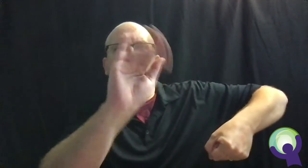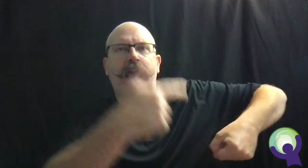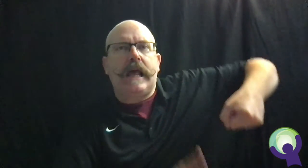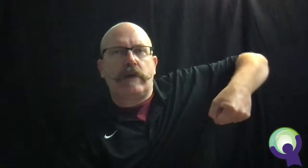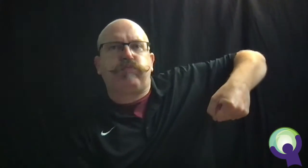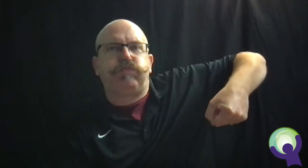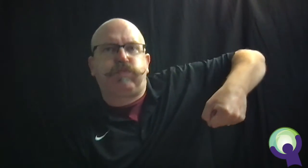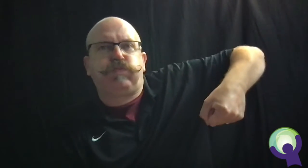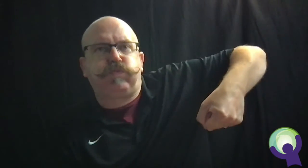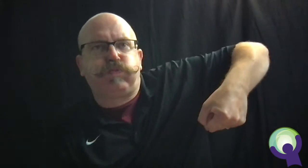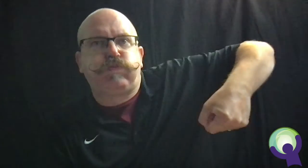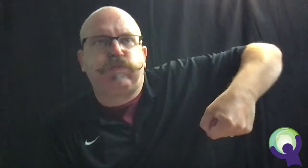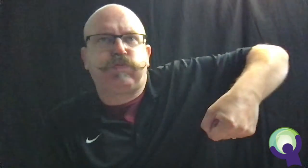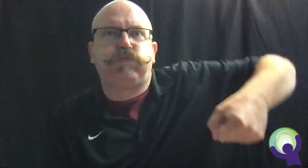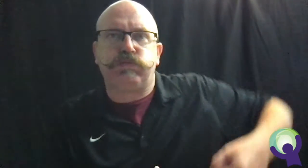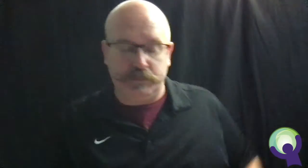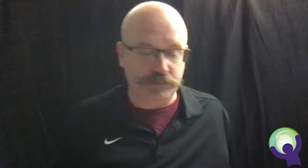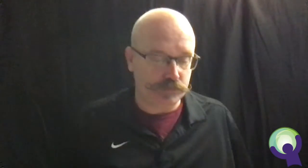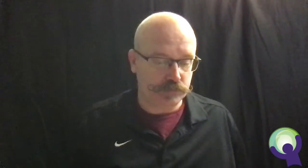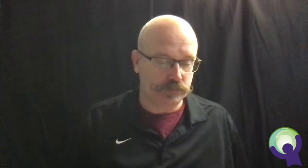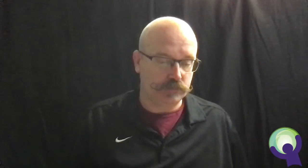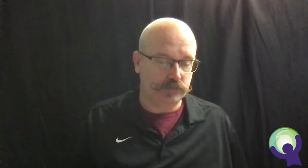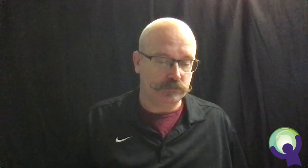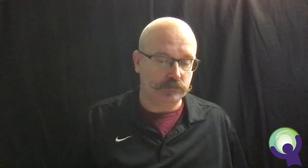"Get this one for you lady?" It looks heavy."